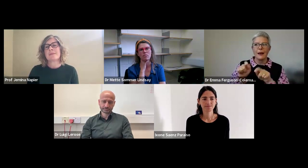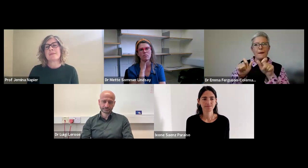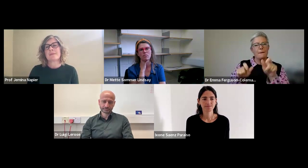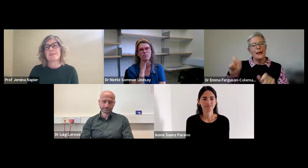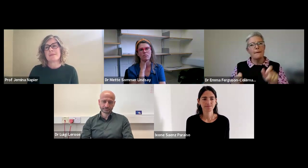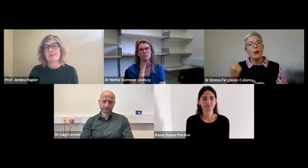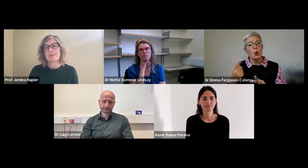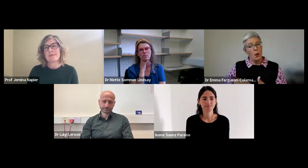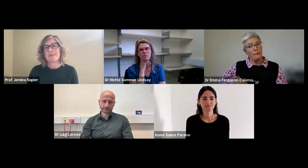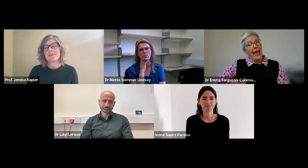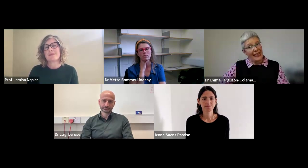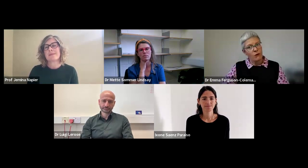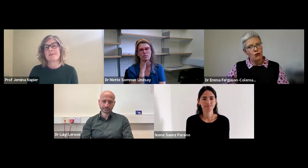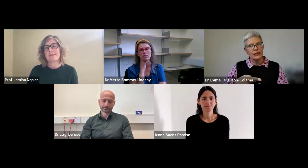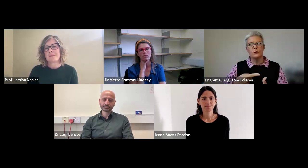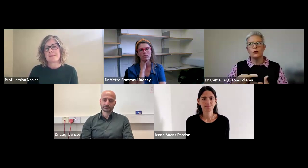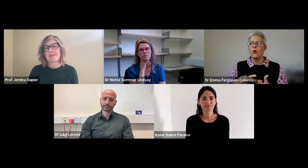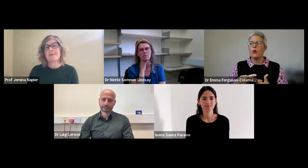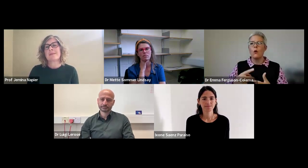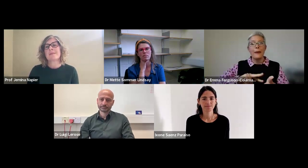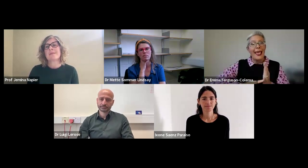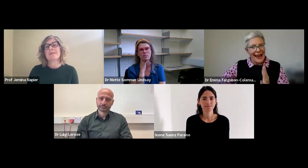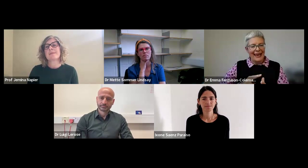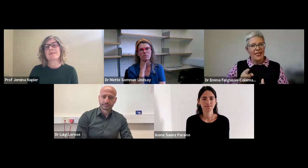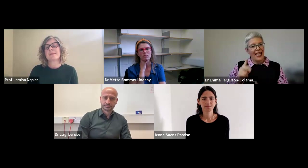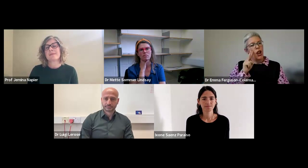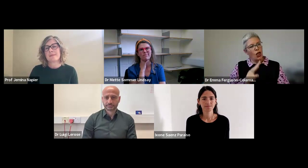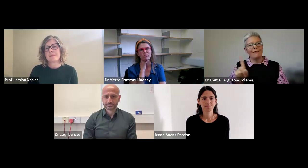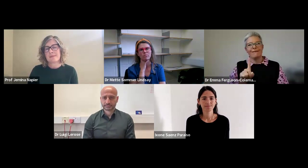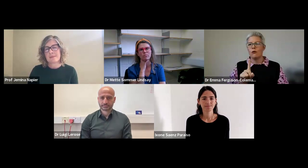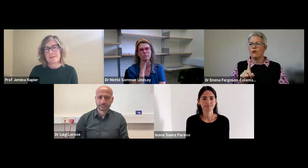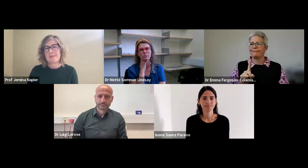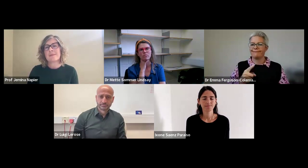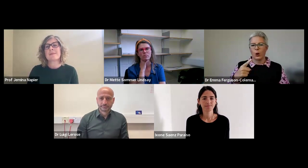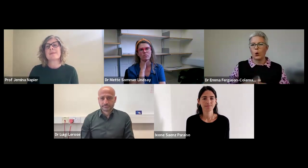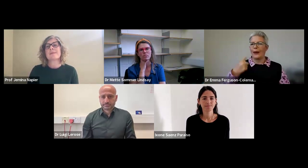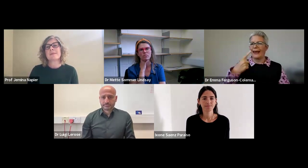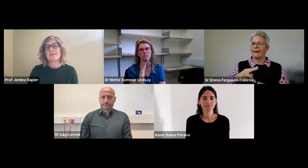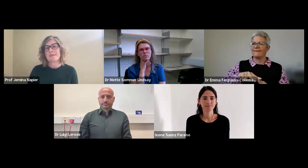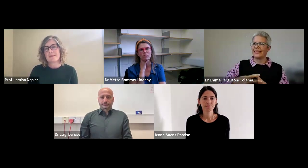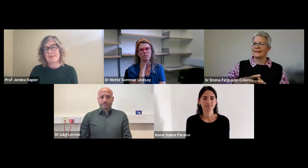practically for EDI, the people who pay for it or plan for it,